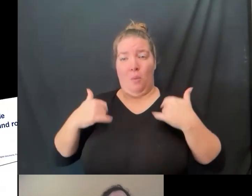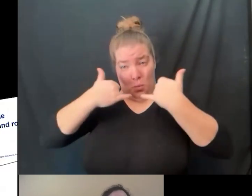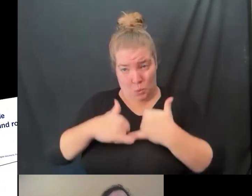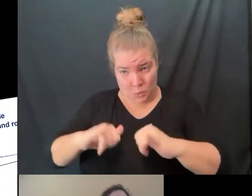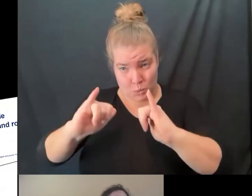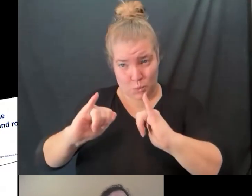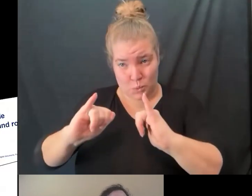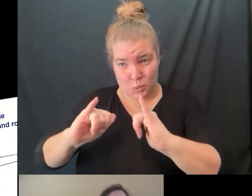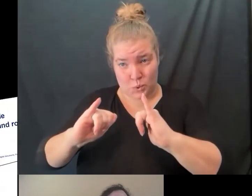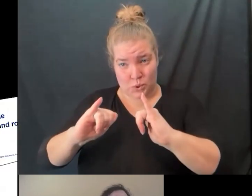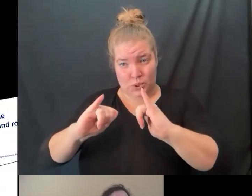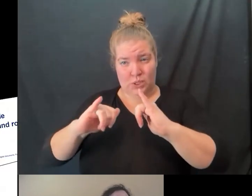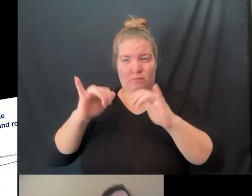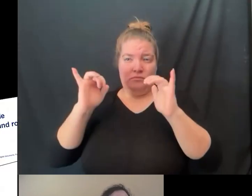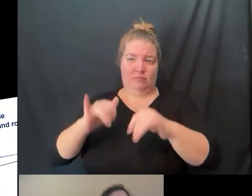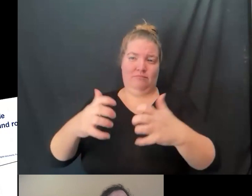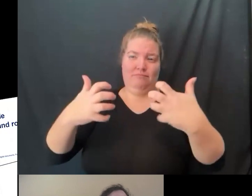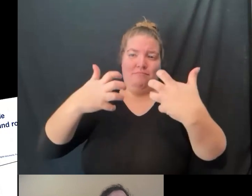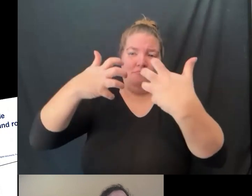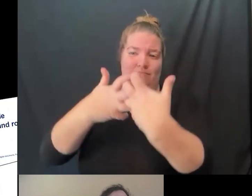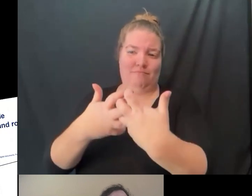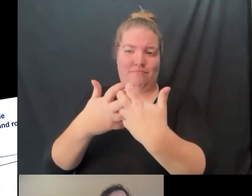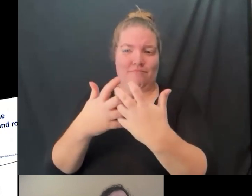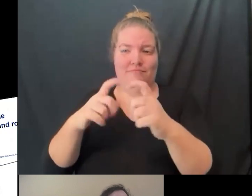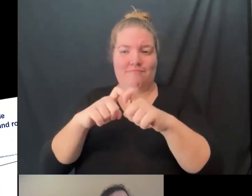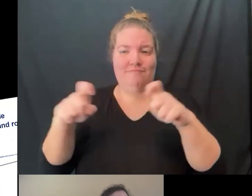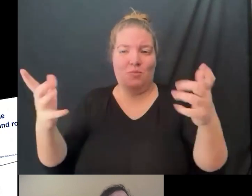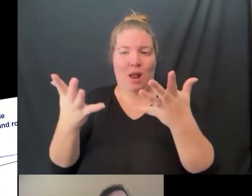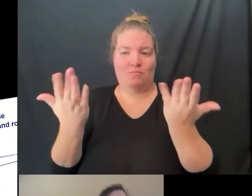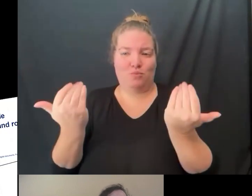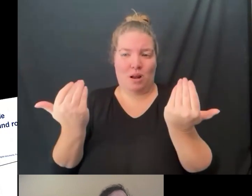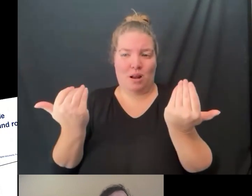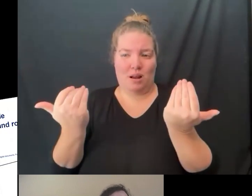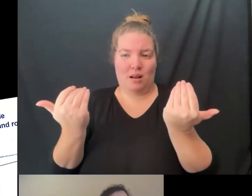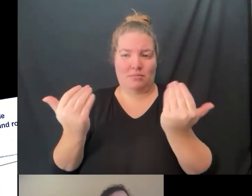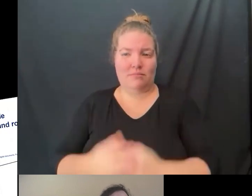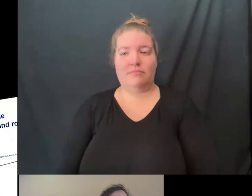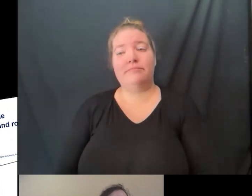And then we work well to create a web experience which works for everyone.